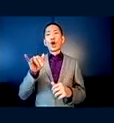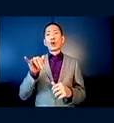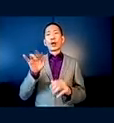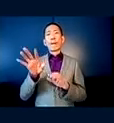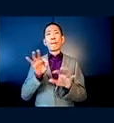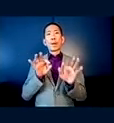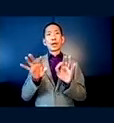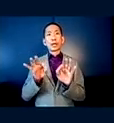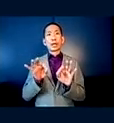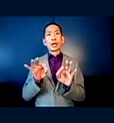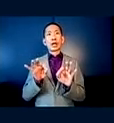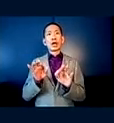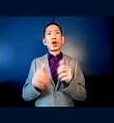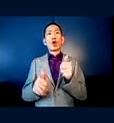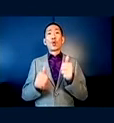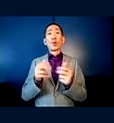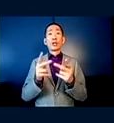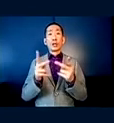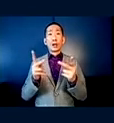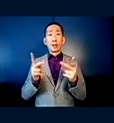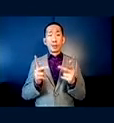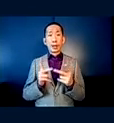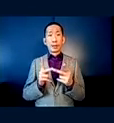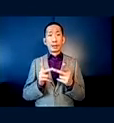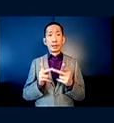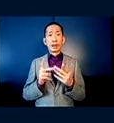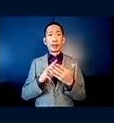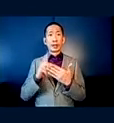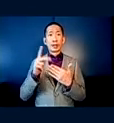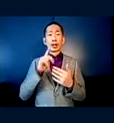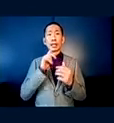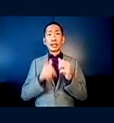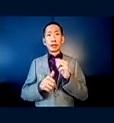IDENTIFY IN A PRINCIPLED WAY WHICH -- IN WHICH PLACES THE